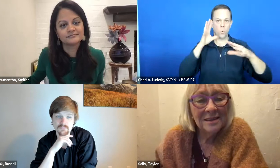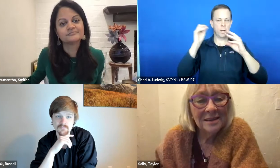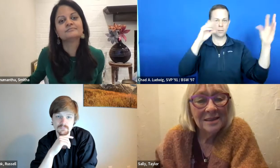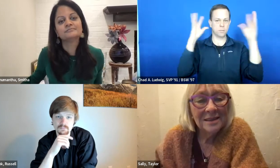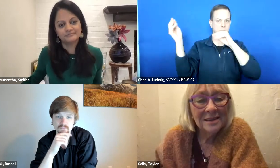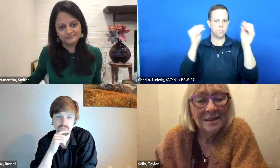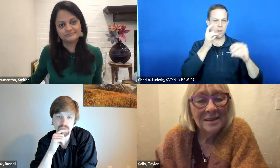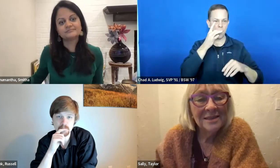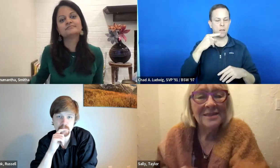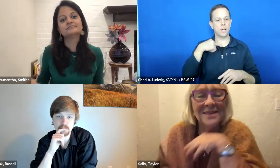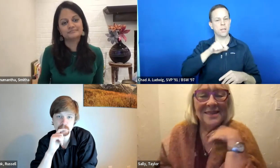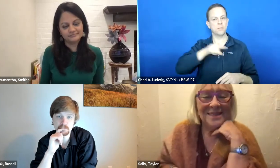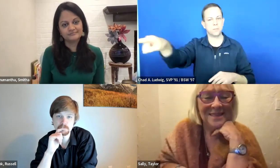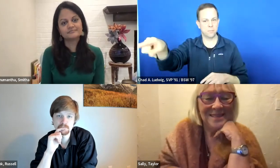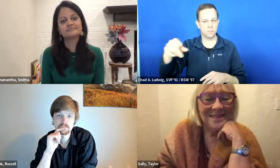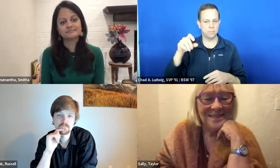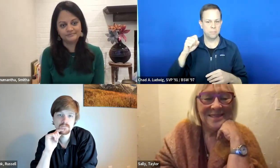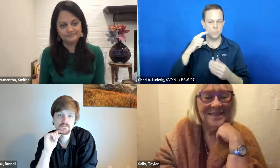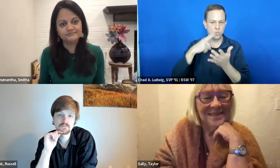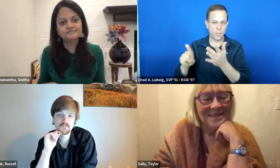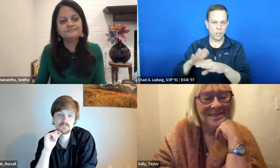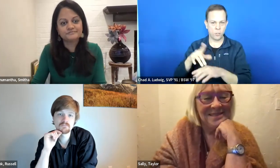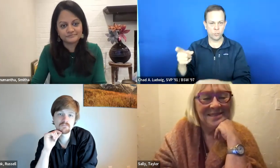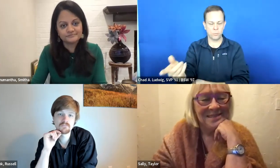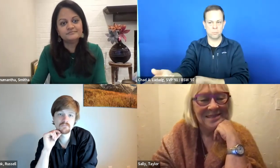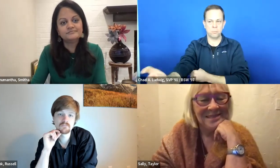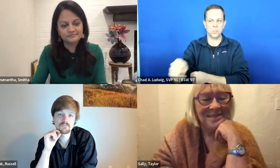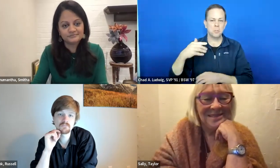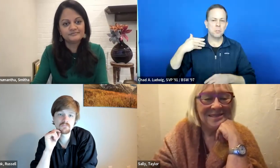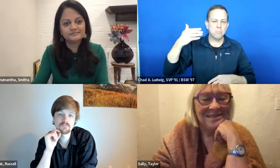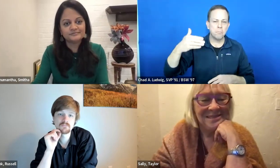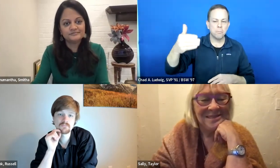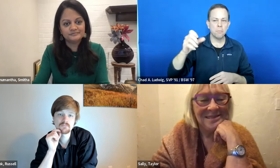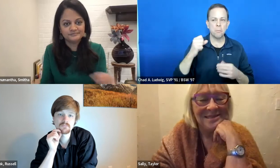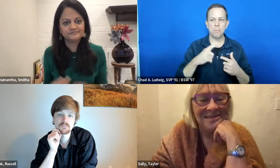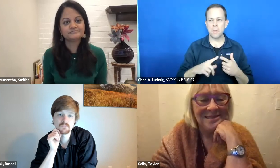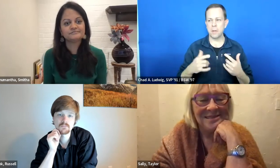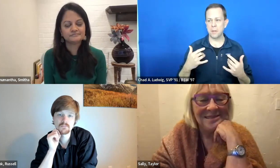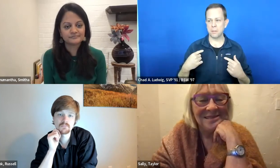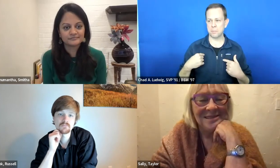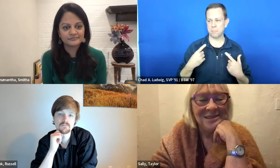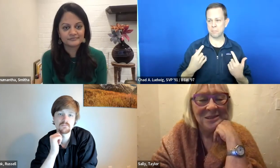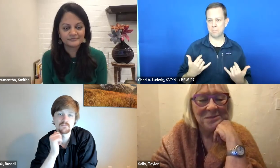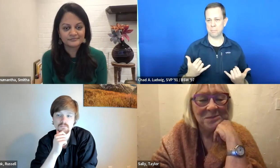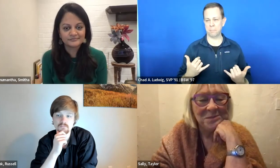the living room has these smart lights all over that I can use to check in on my mother, as well,